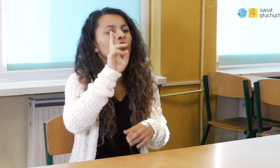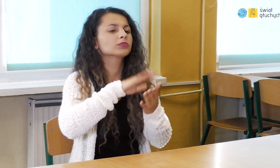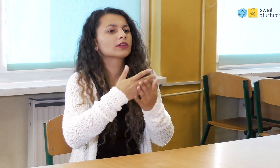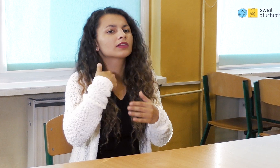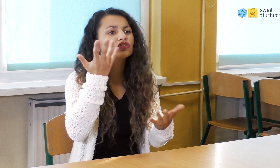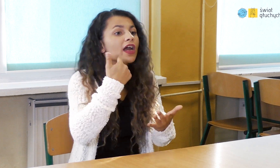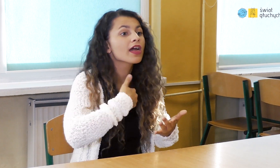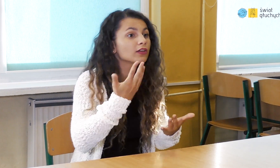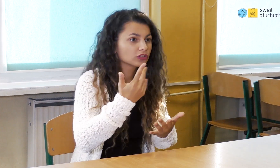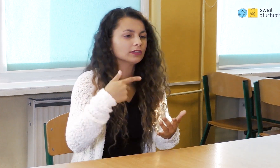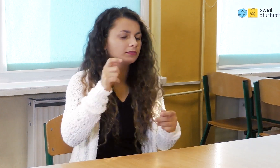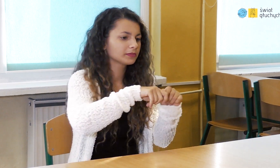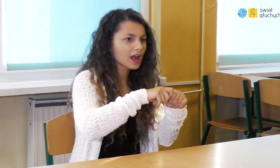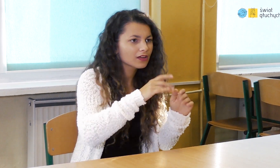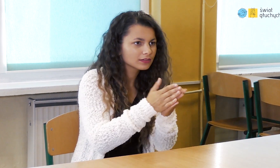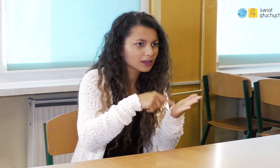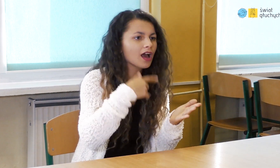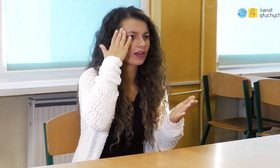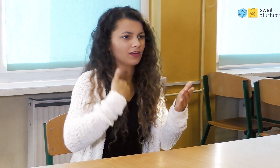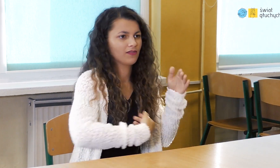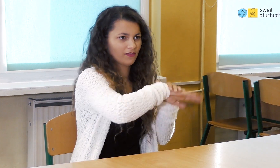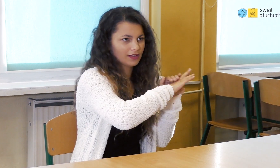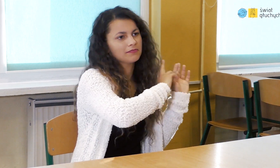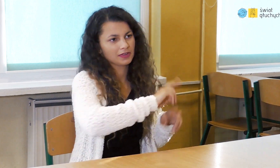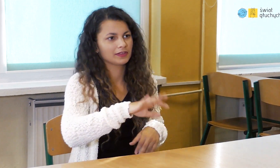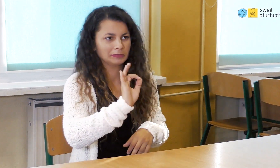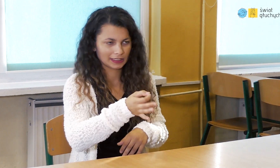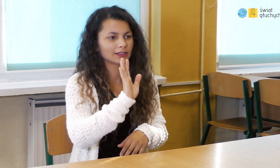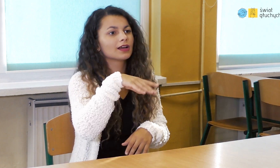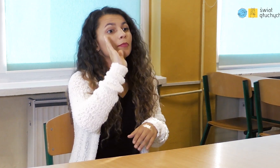If someone was looking for me, they could check the notebook to see if I was there.